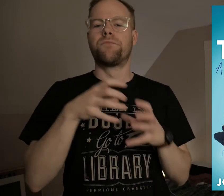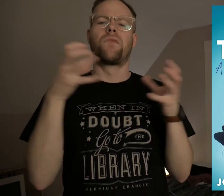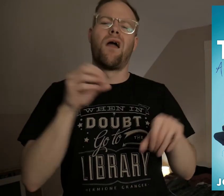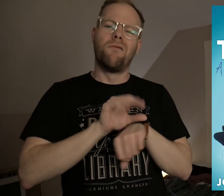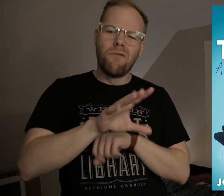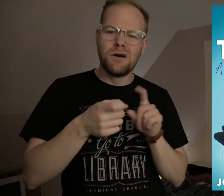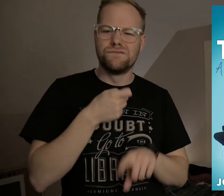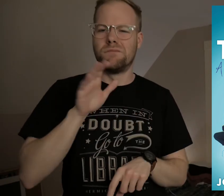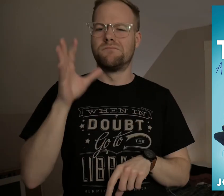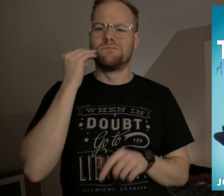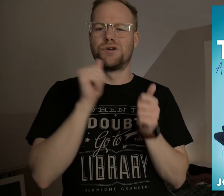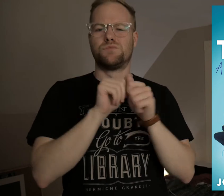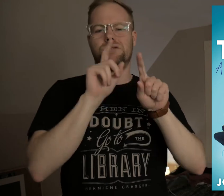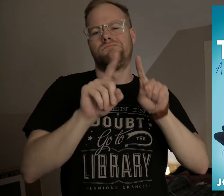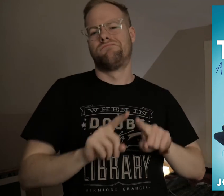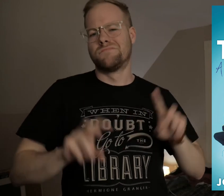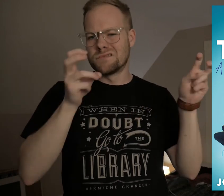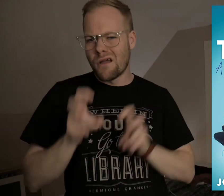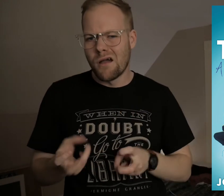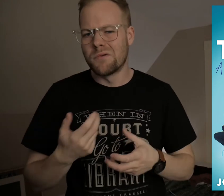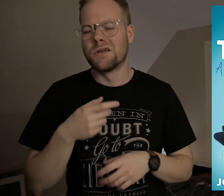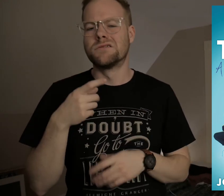There’s a lot of advice from his experiences with a lot of different topics,